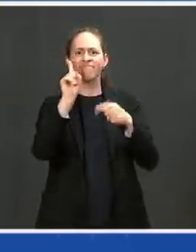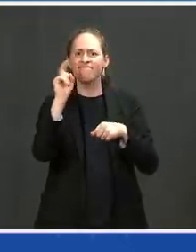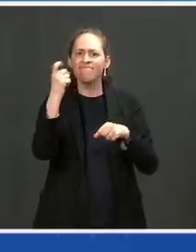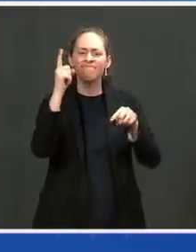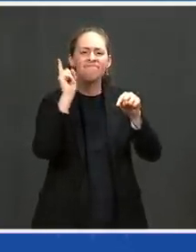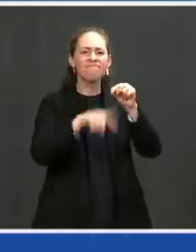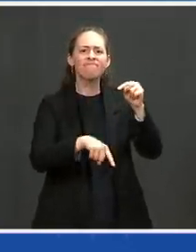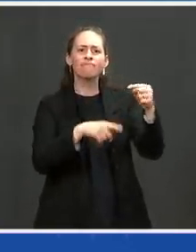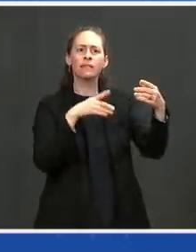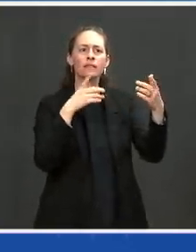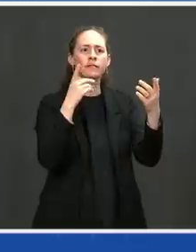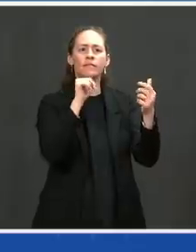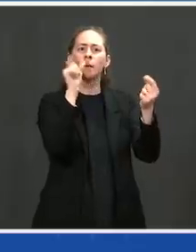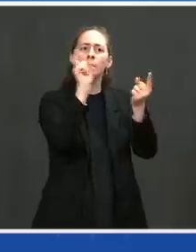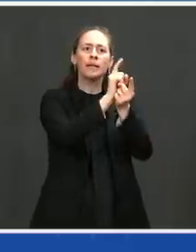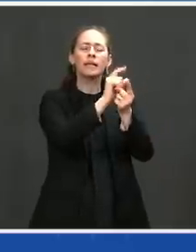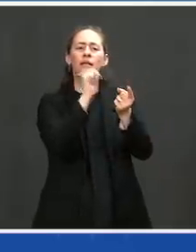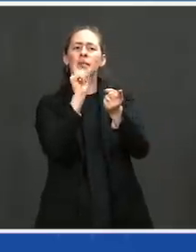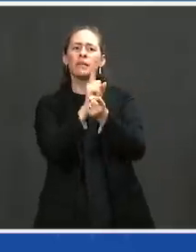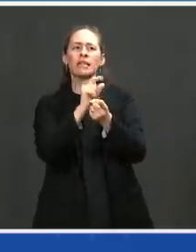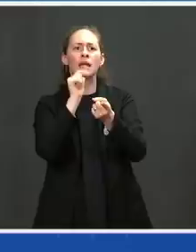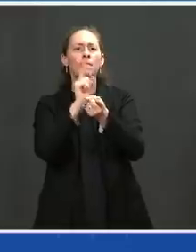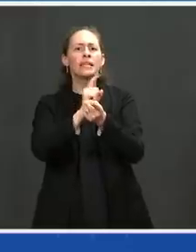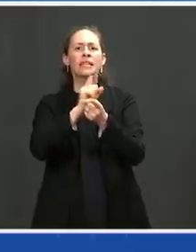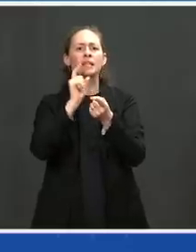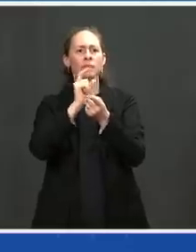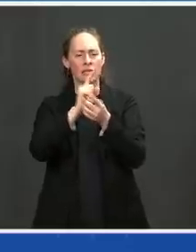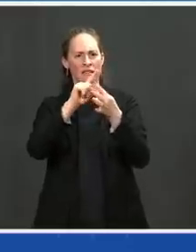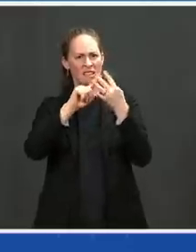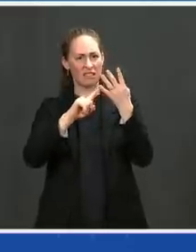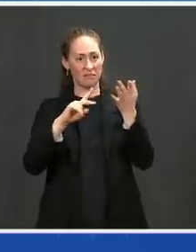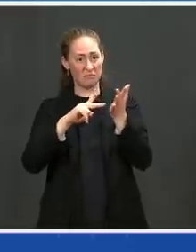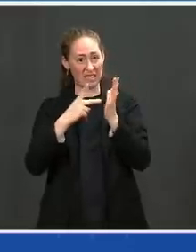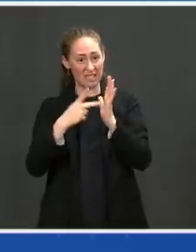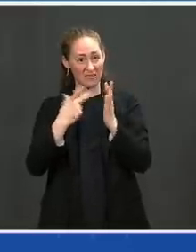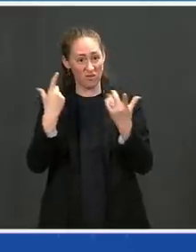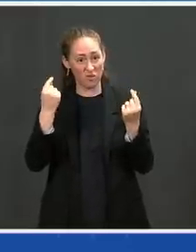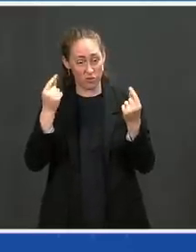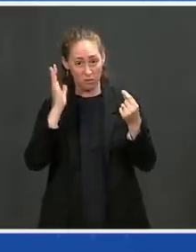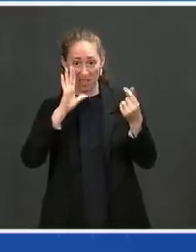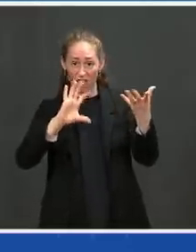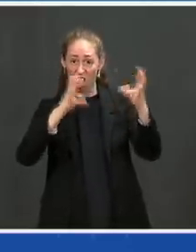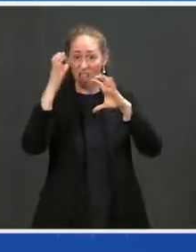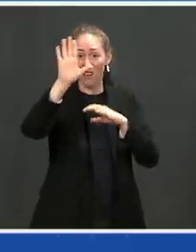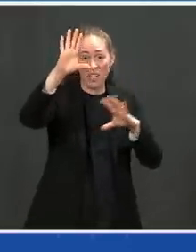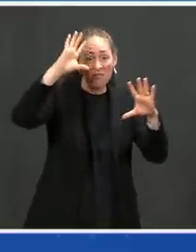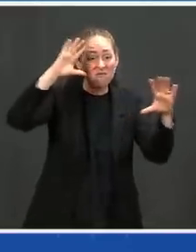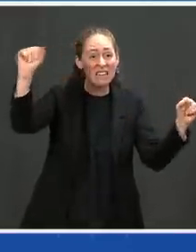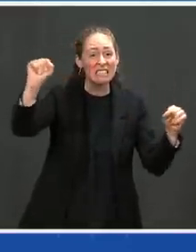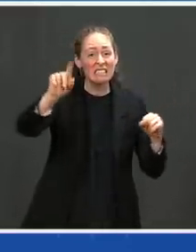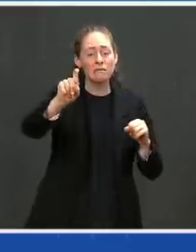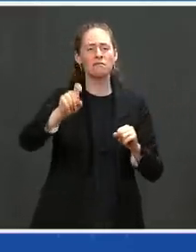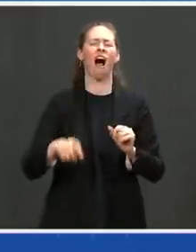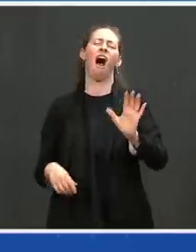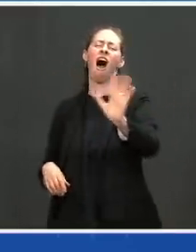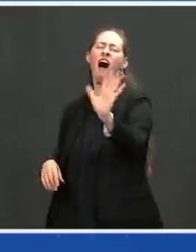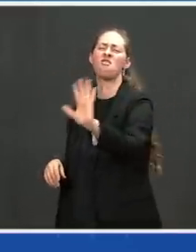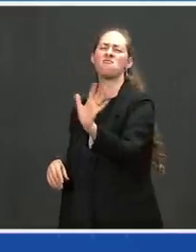The President: Well, I plan on making progress on all of them, but that's going to be for the American people to decide. I think -- you know, I doubt whether --